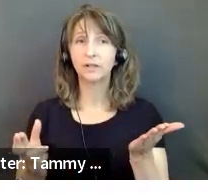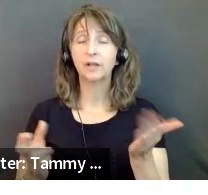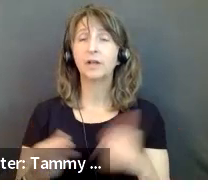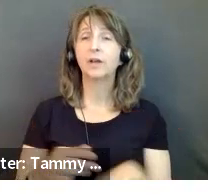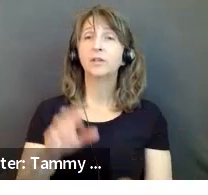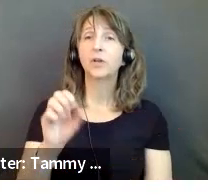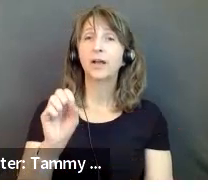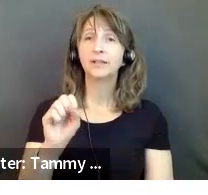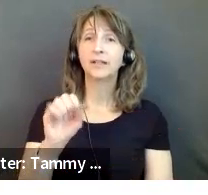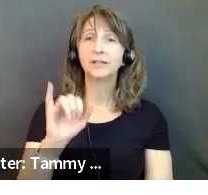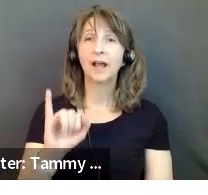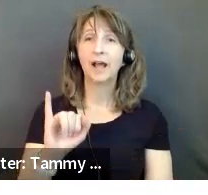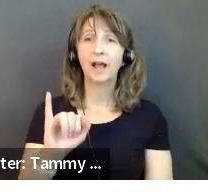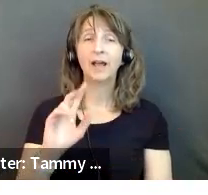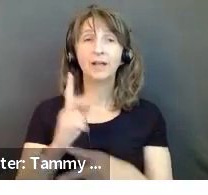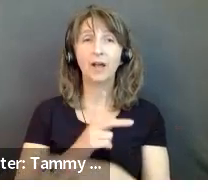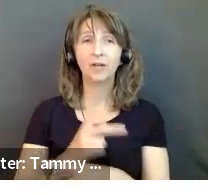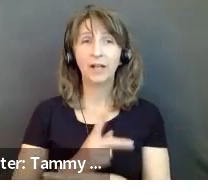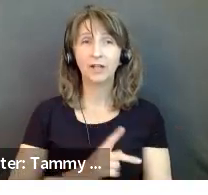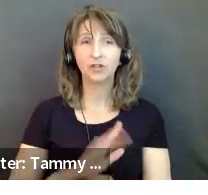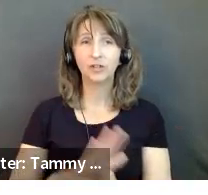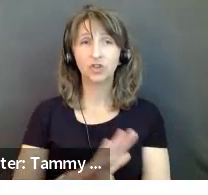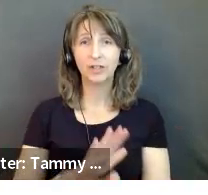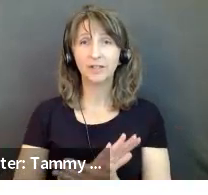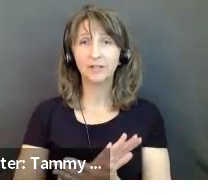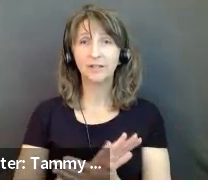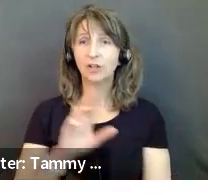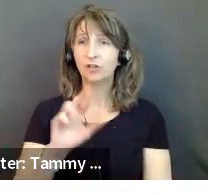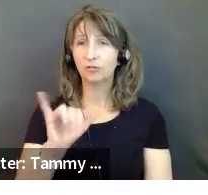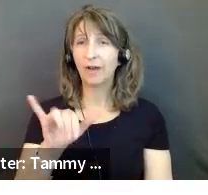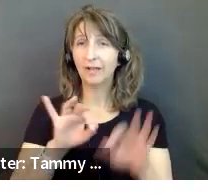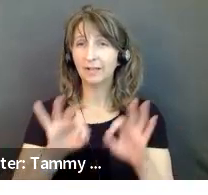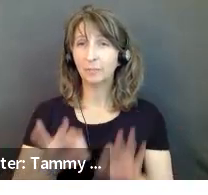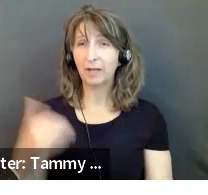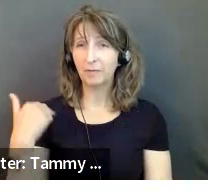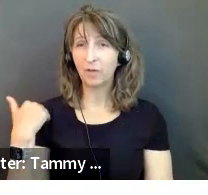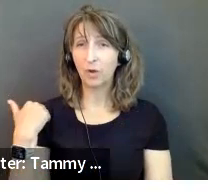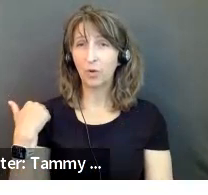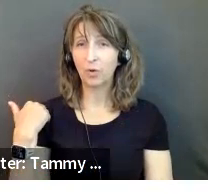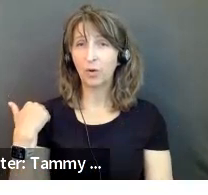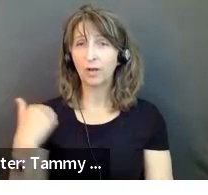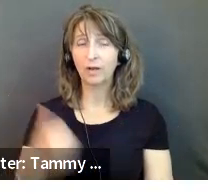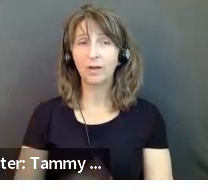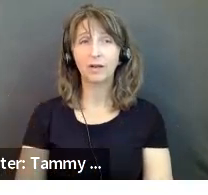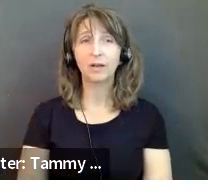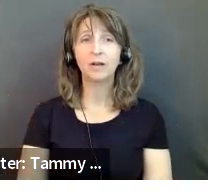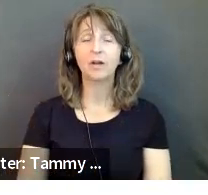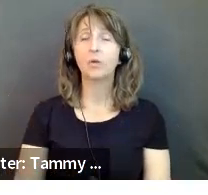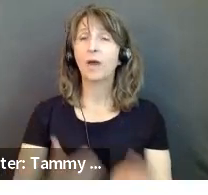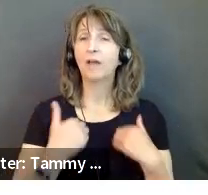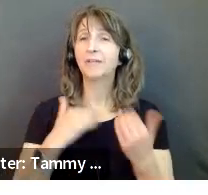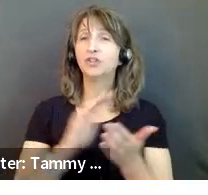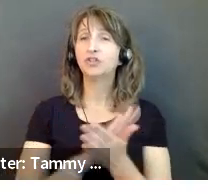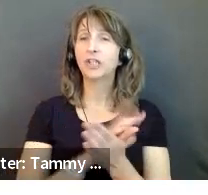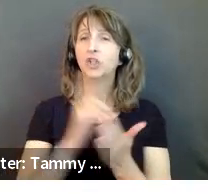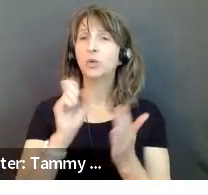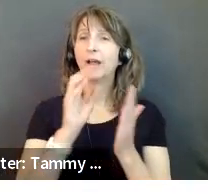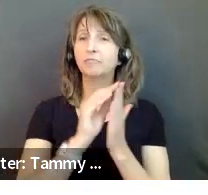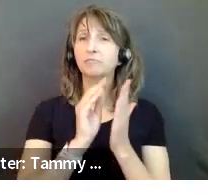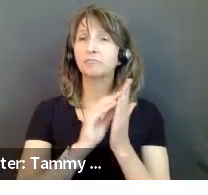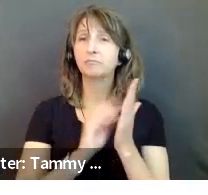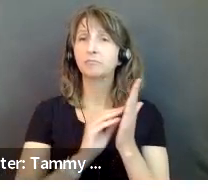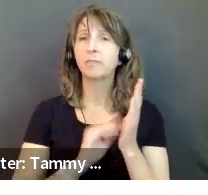So the SSI calculation sheet that are Ray went through that example earlier. We have a blank sheet that you can work through.